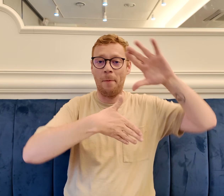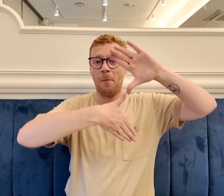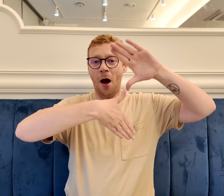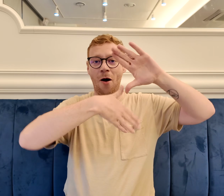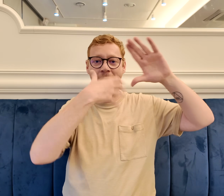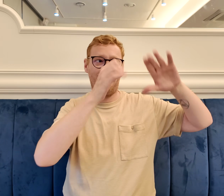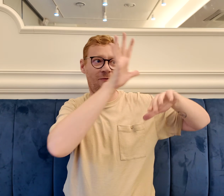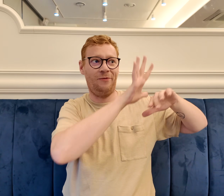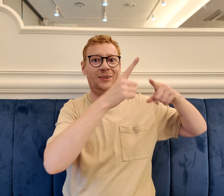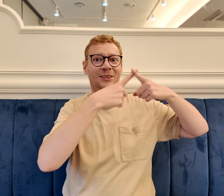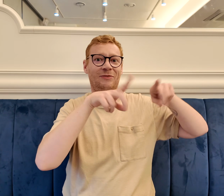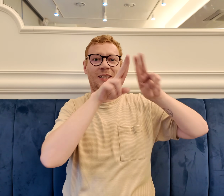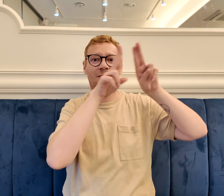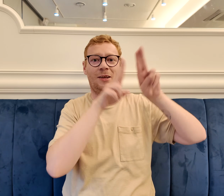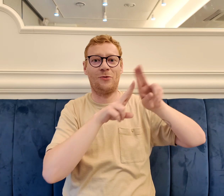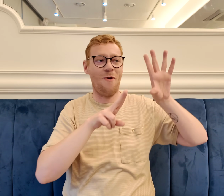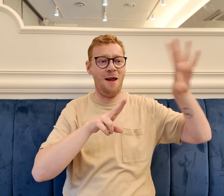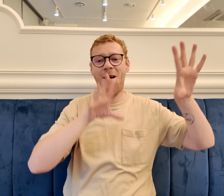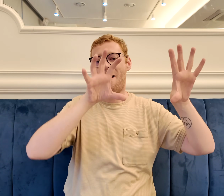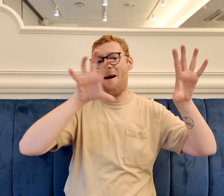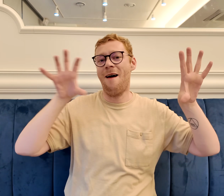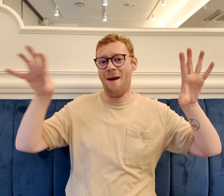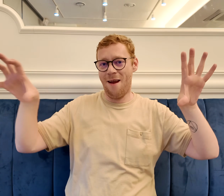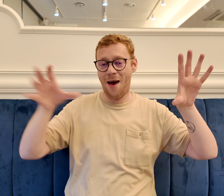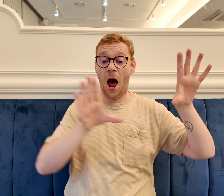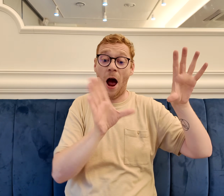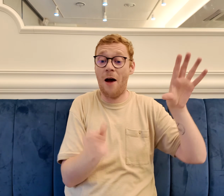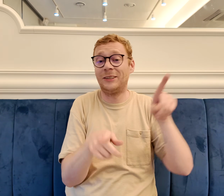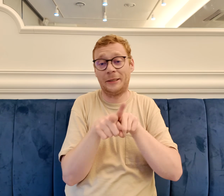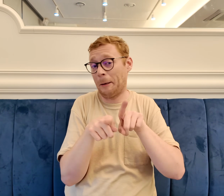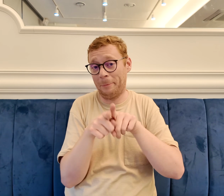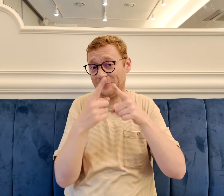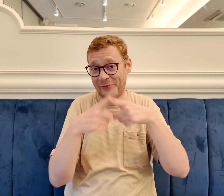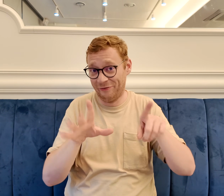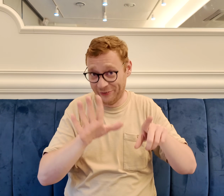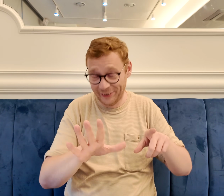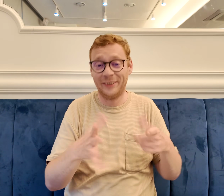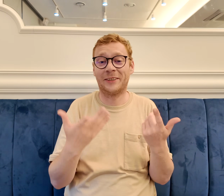and the US are all different. The same goes for Africa.